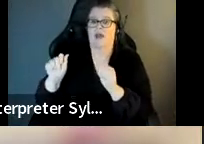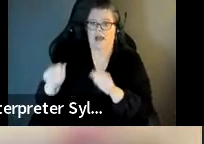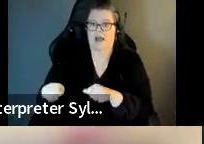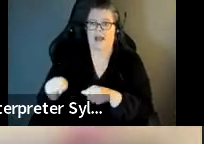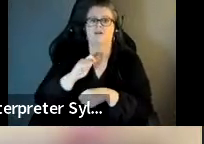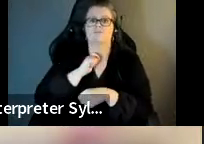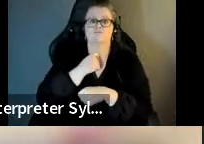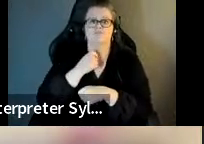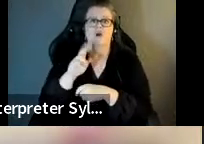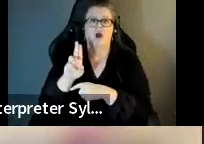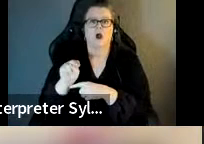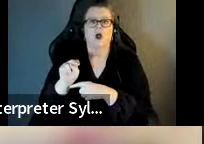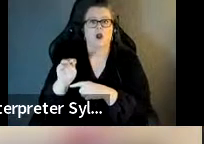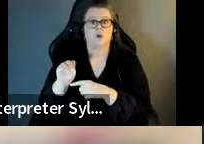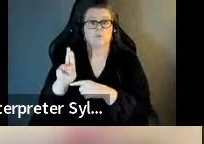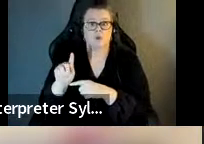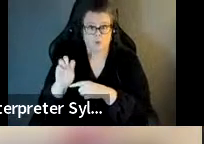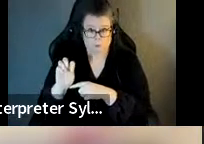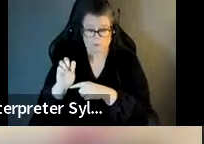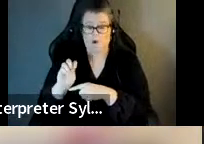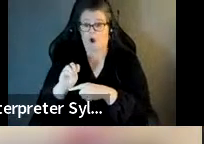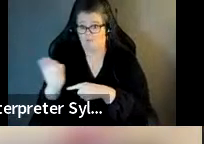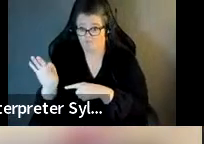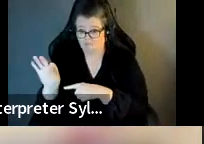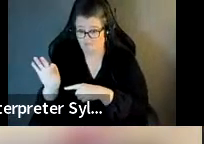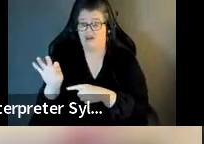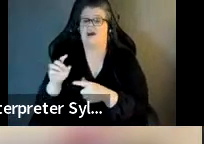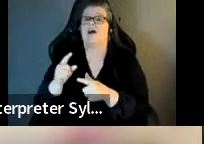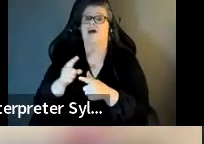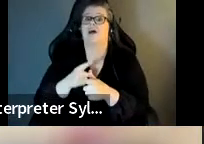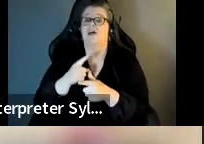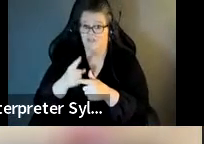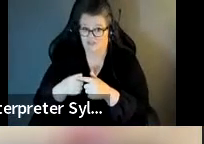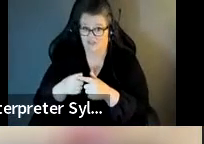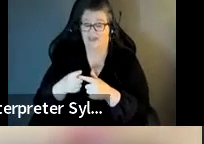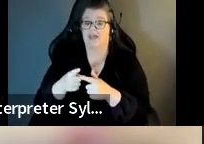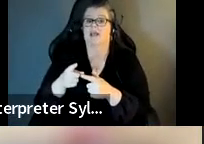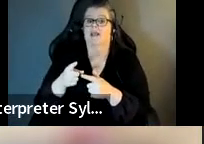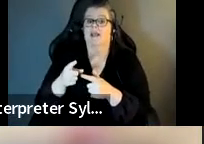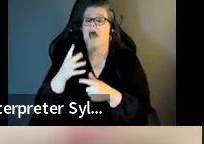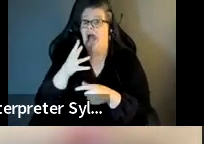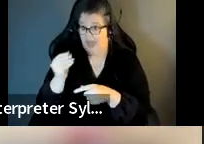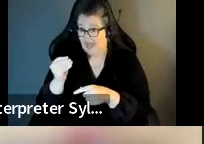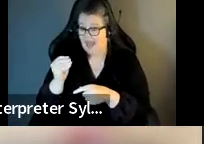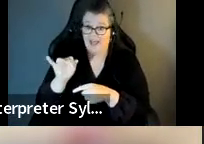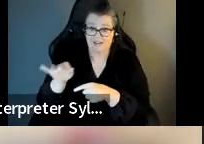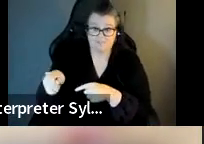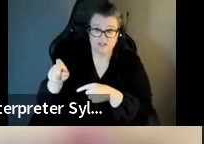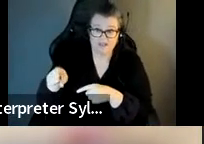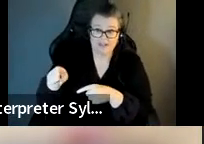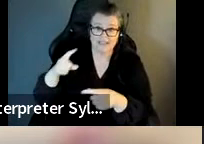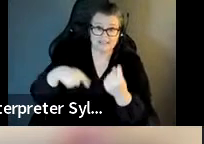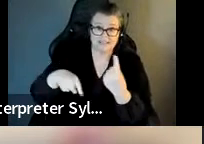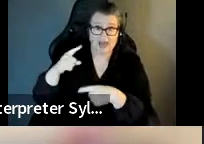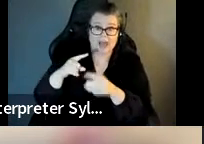next in queue. If you need ASL, please note that in your request and note that in your comment.